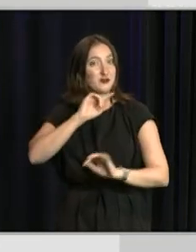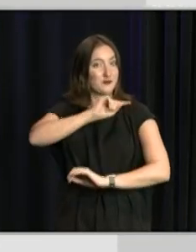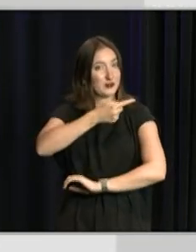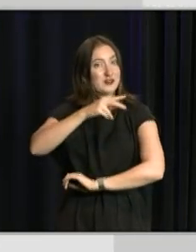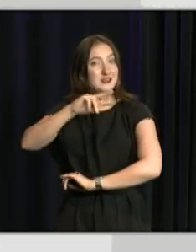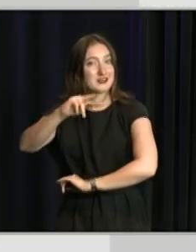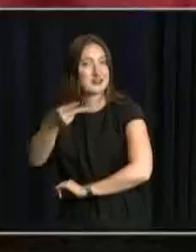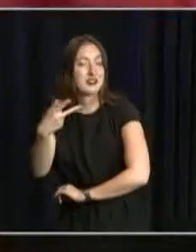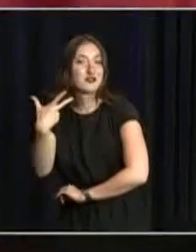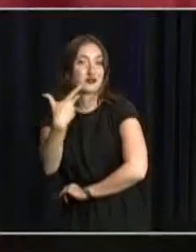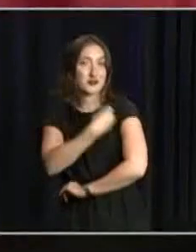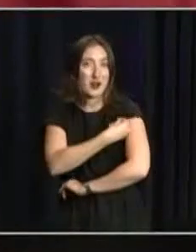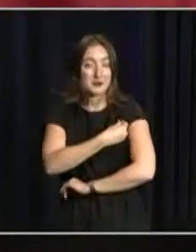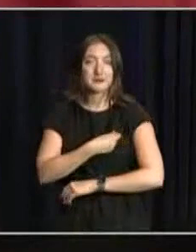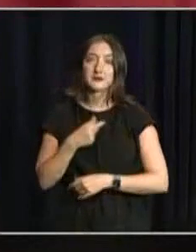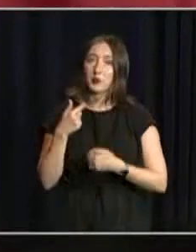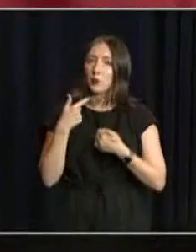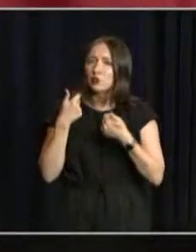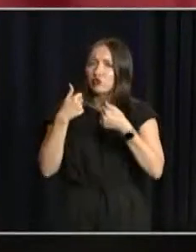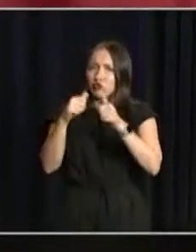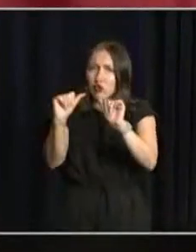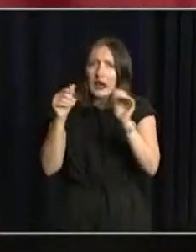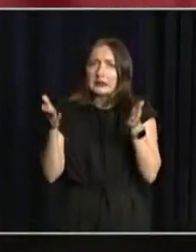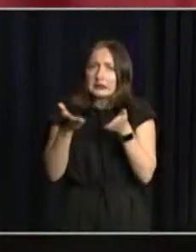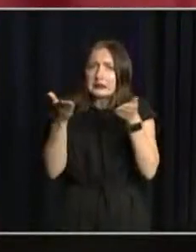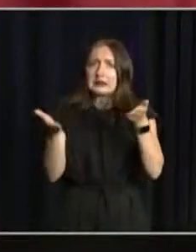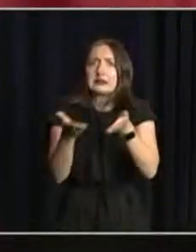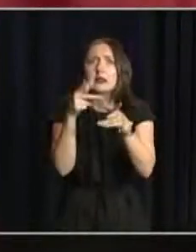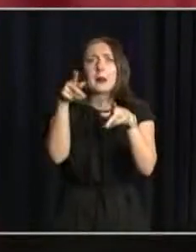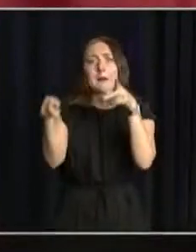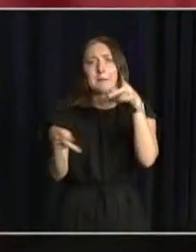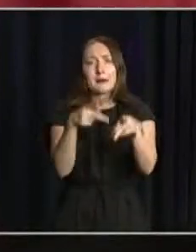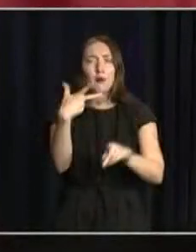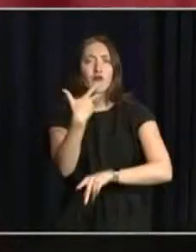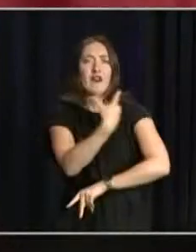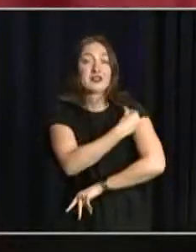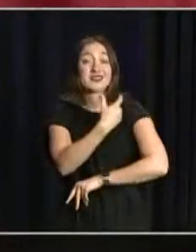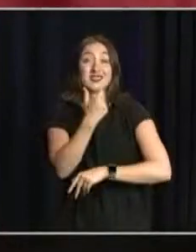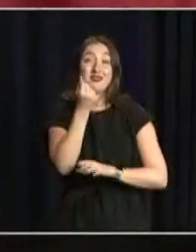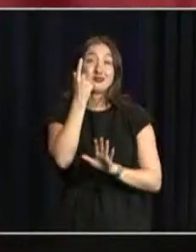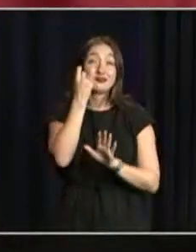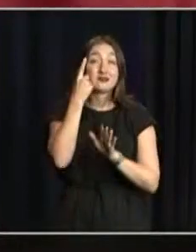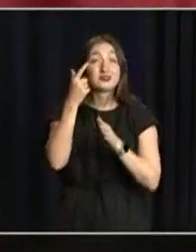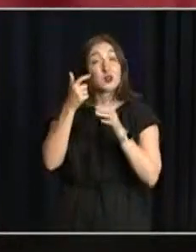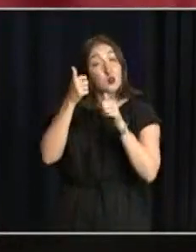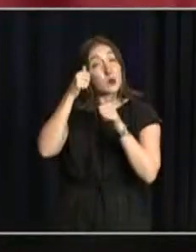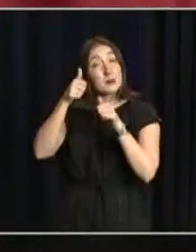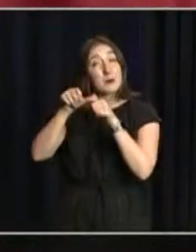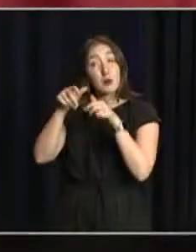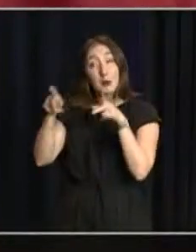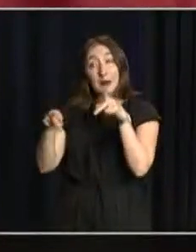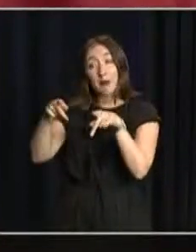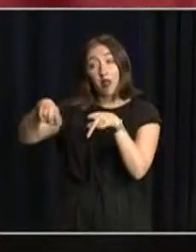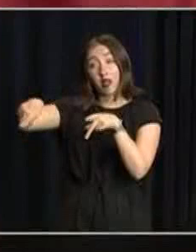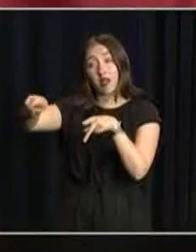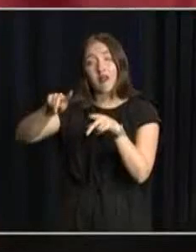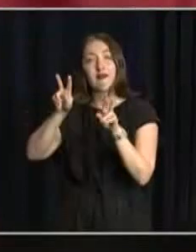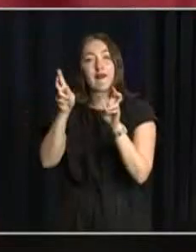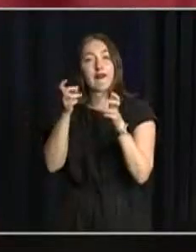but it's important to remember that our immuno compromised neighbors and all children under 12 remain ineligible